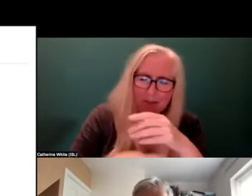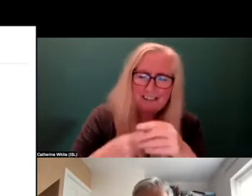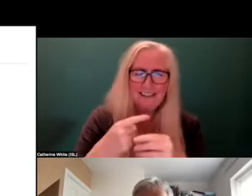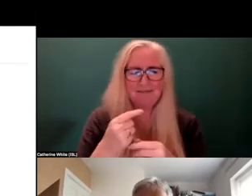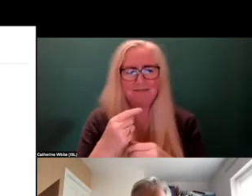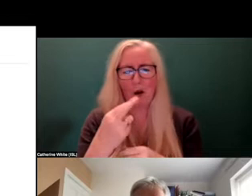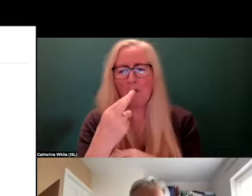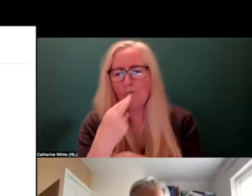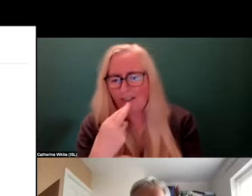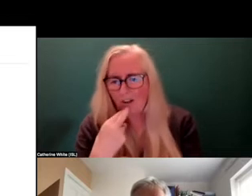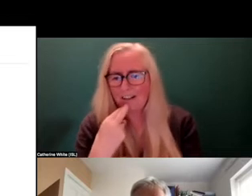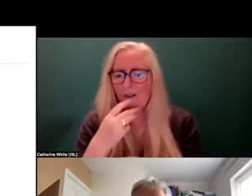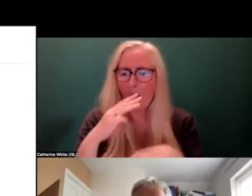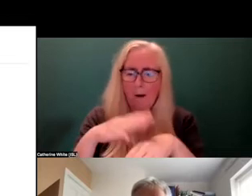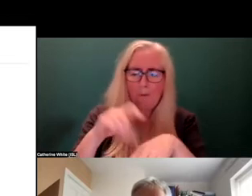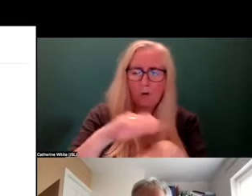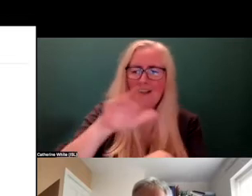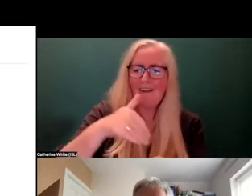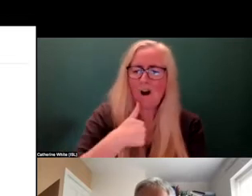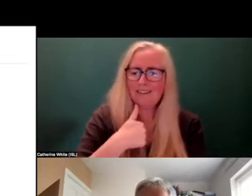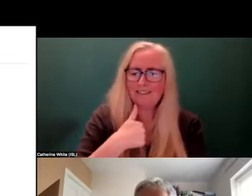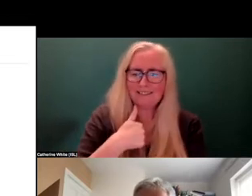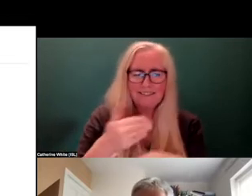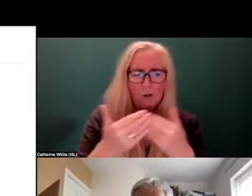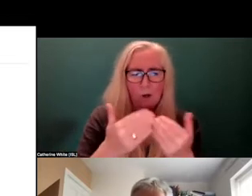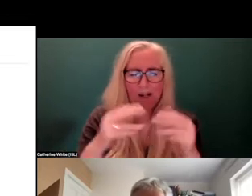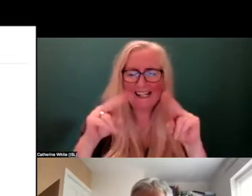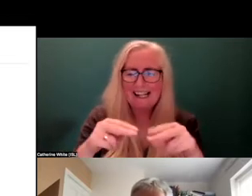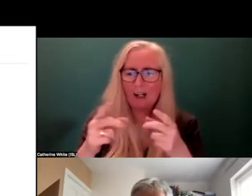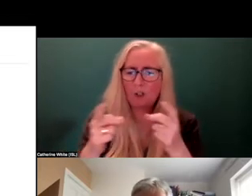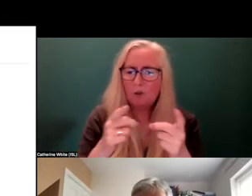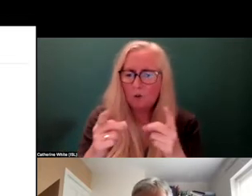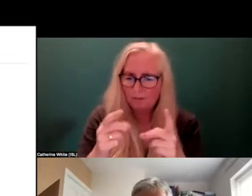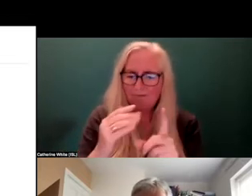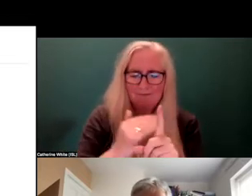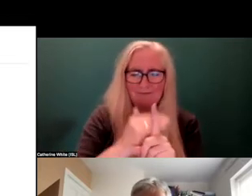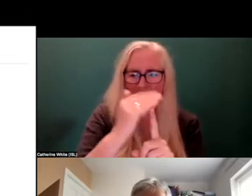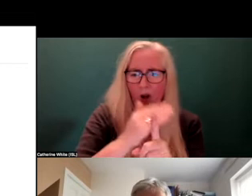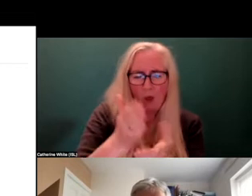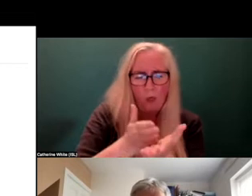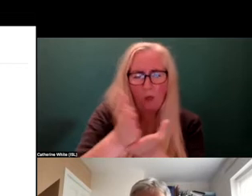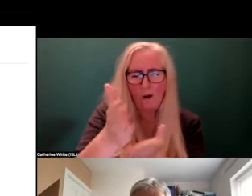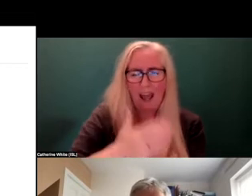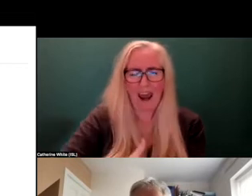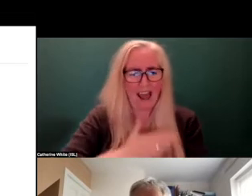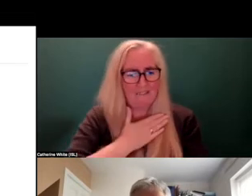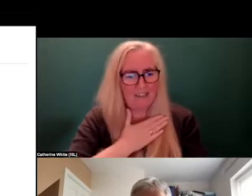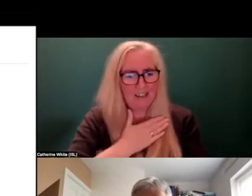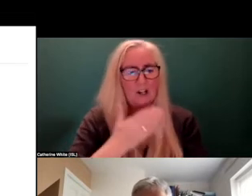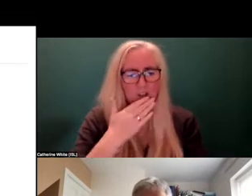capabilities and preferences, that for most of us, our profile of capabilities will change substantially through the courses of our lives.